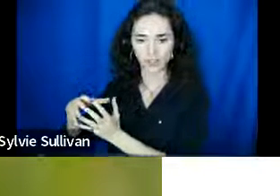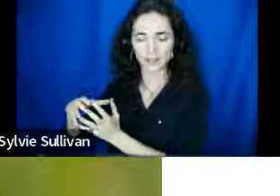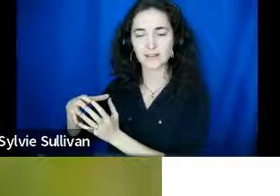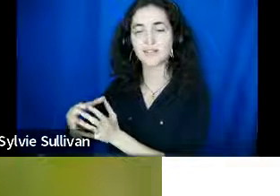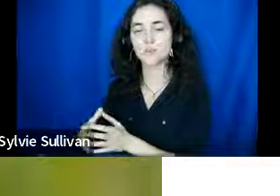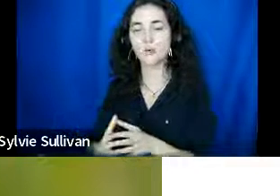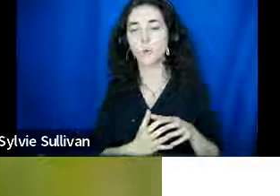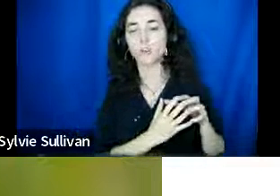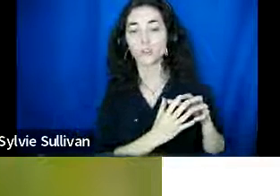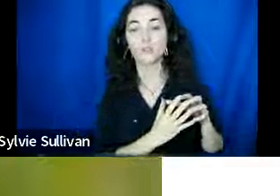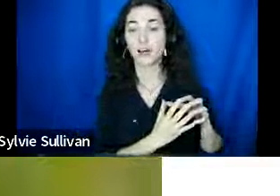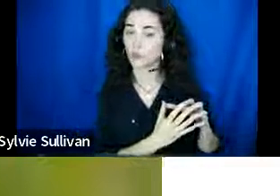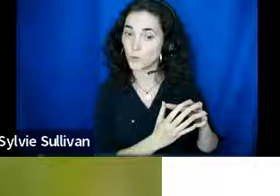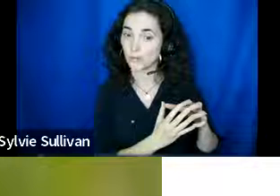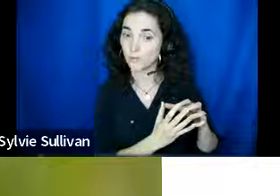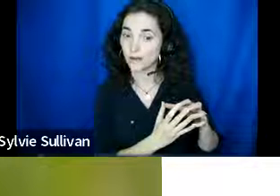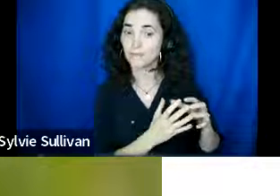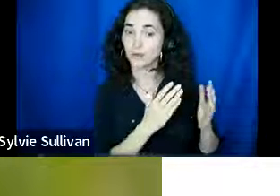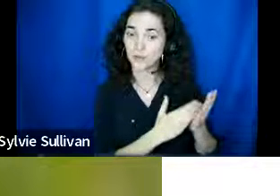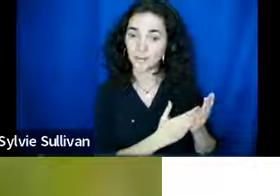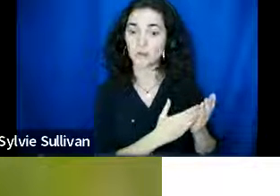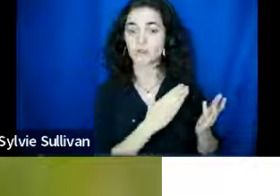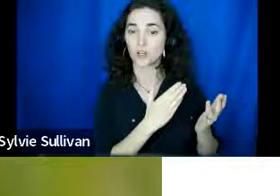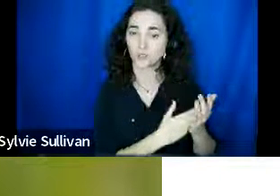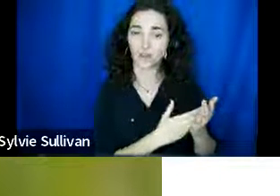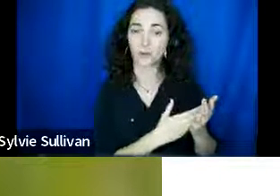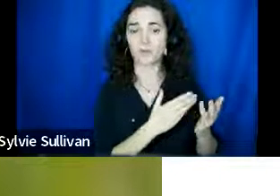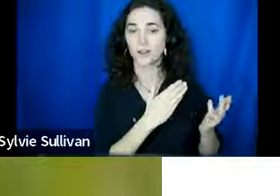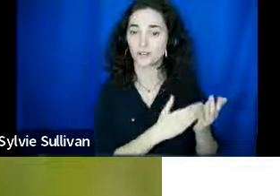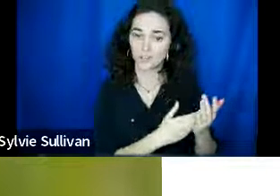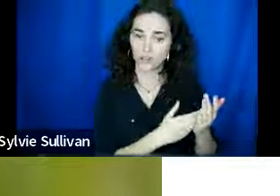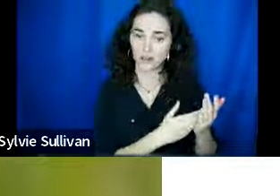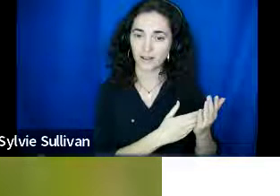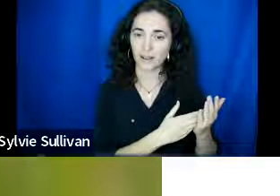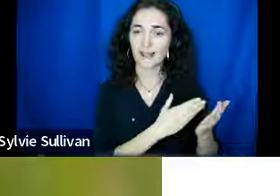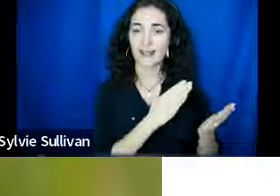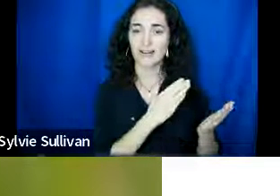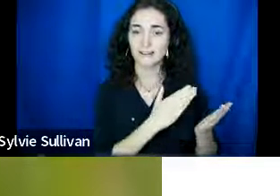It's like someone who wants to learn how to swim by reading books, watching videos, and studying.